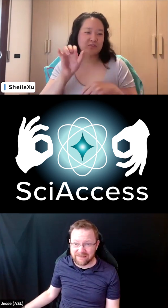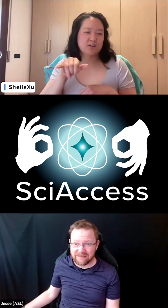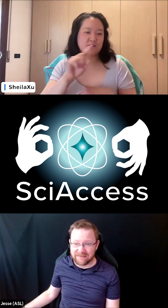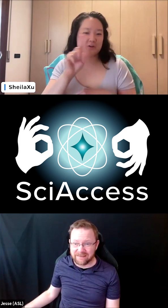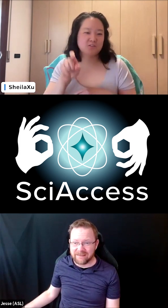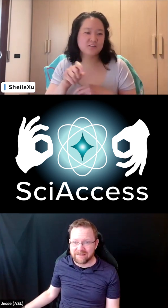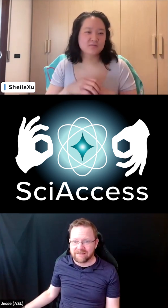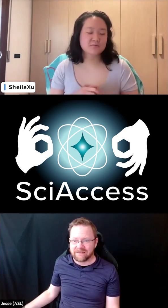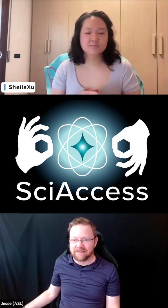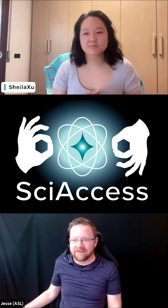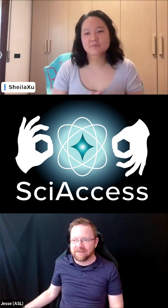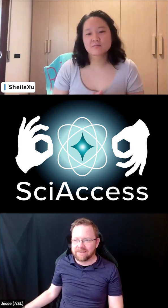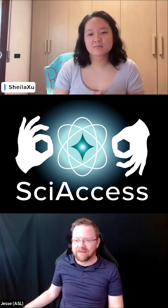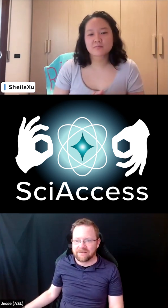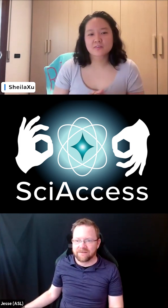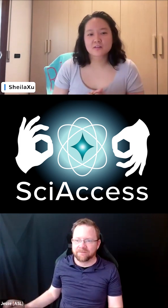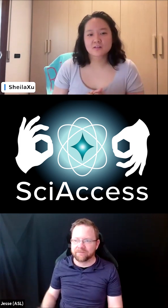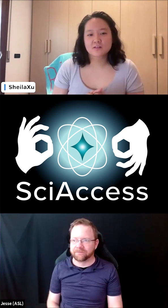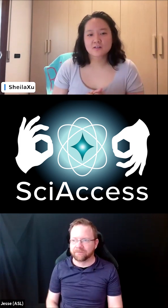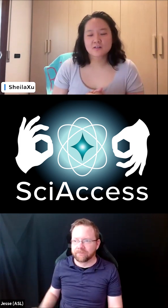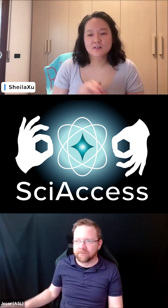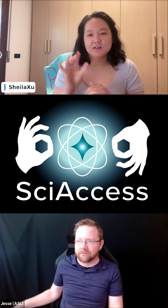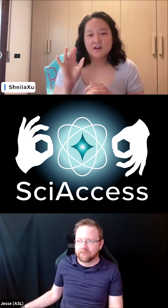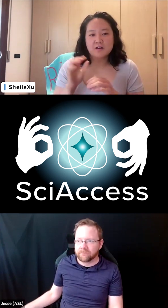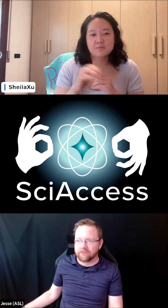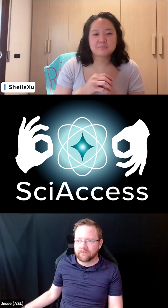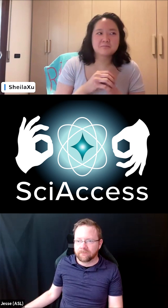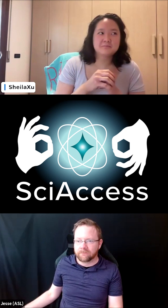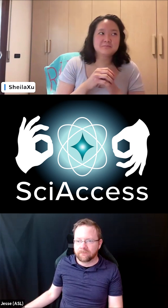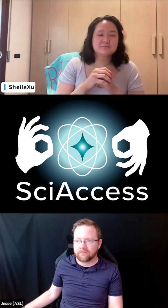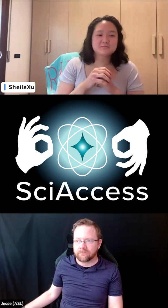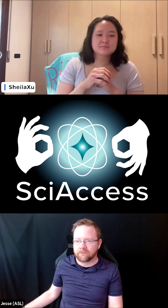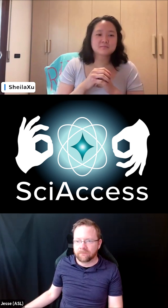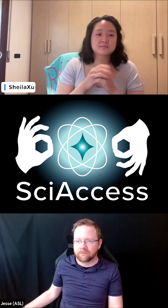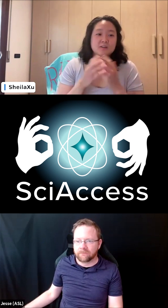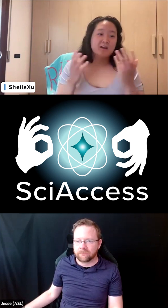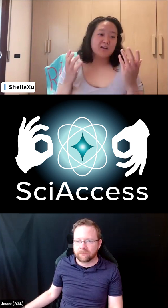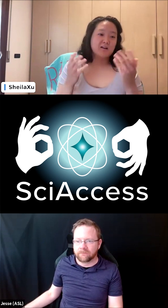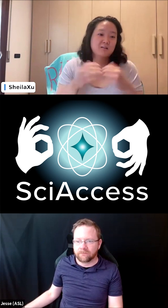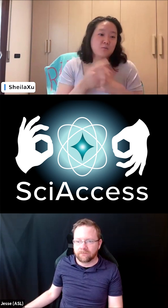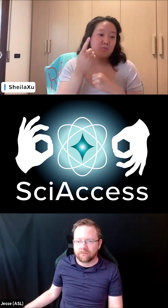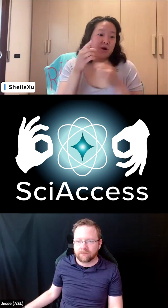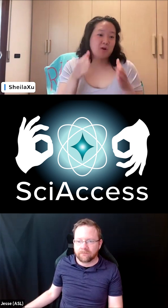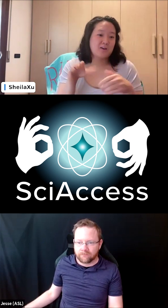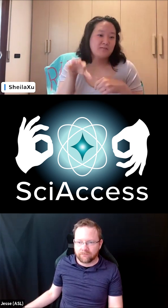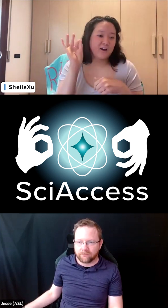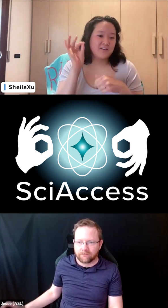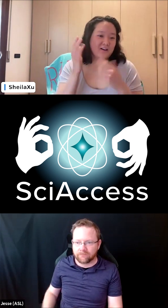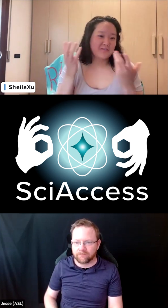Well, there's only one way to find out.